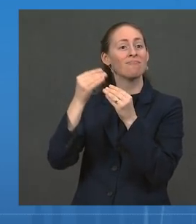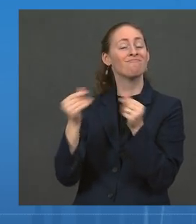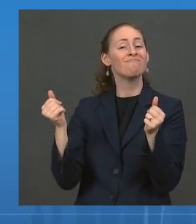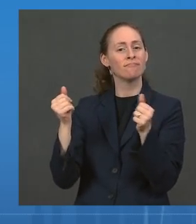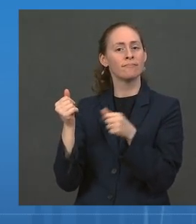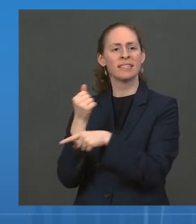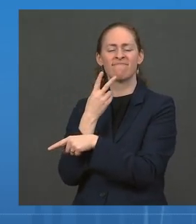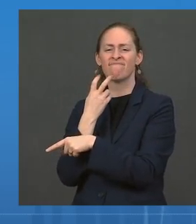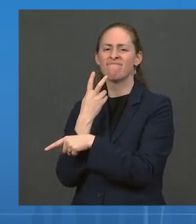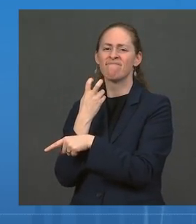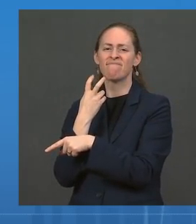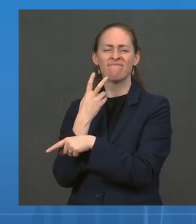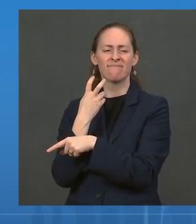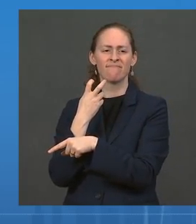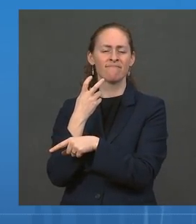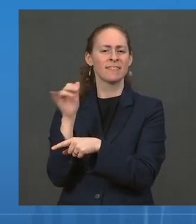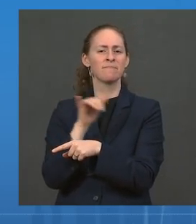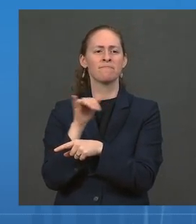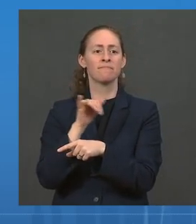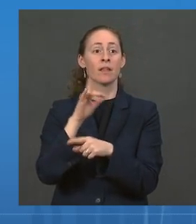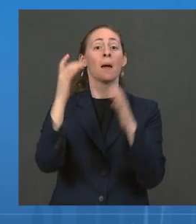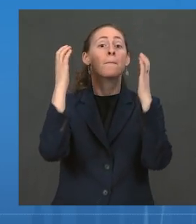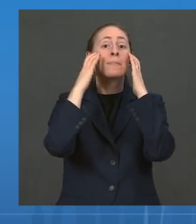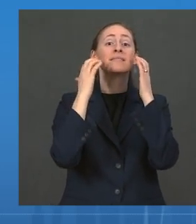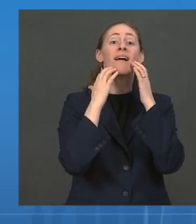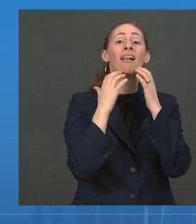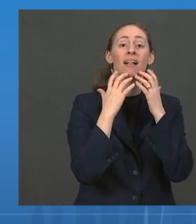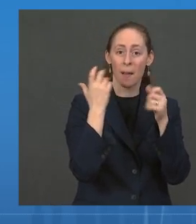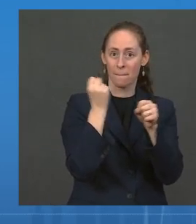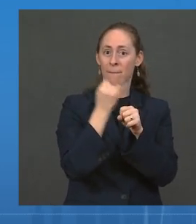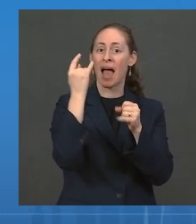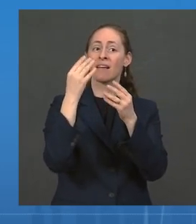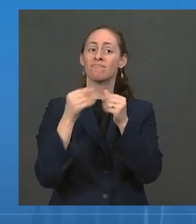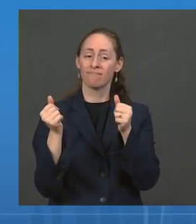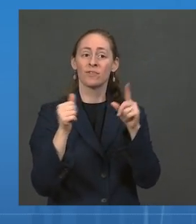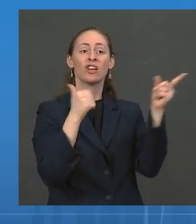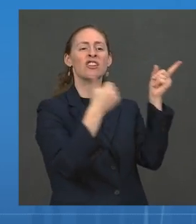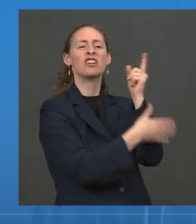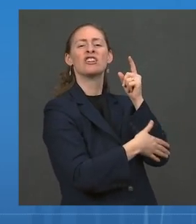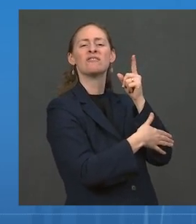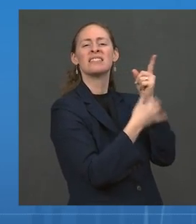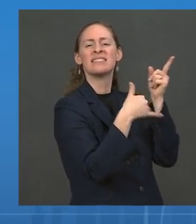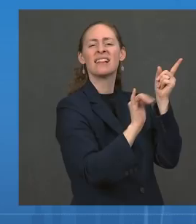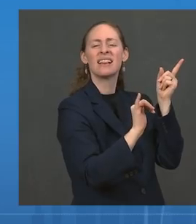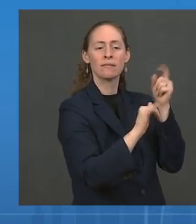it exists other places. We've eliminated malaria years and years ago, but it exists in other places.